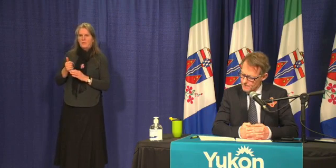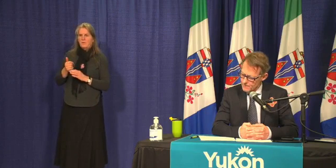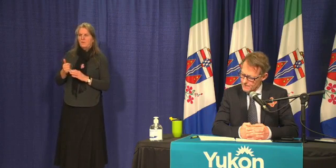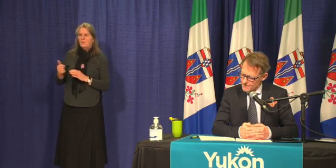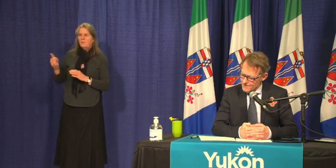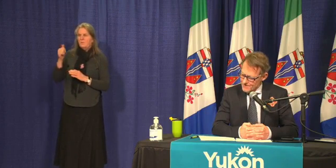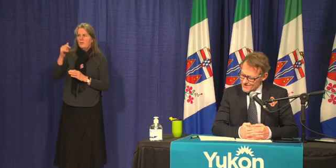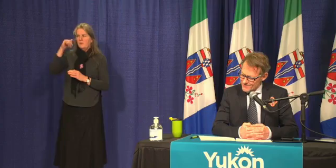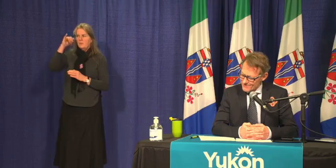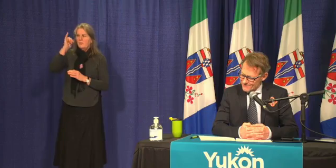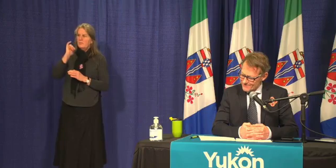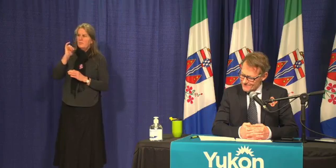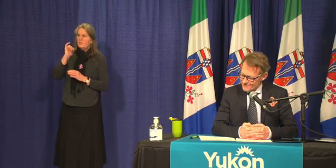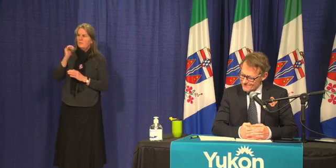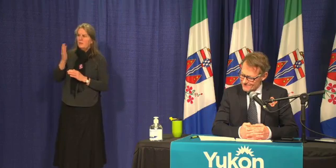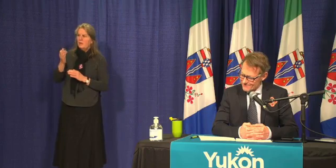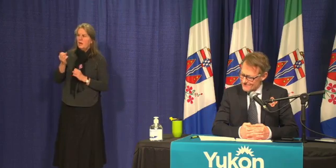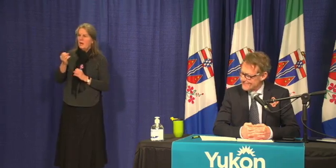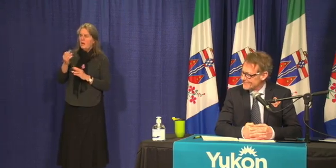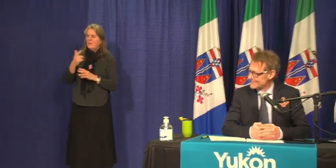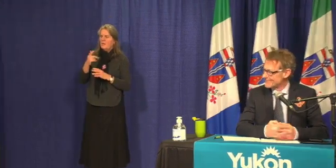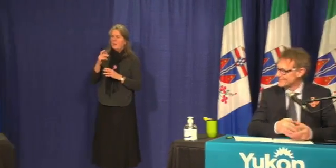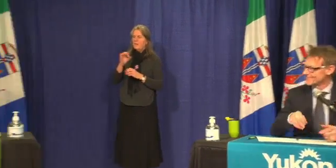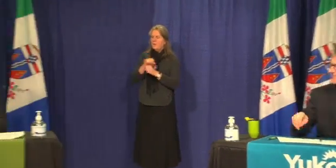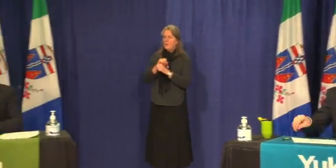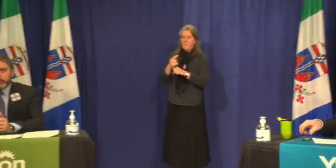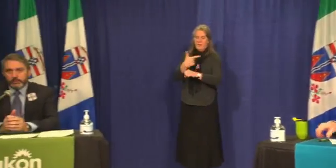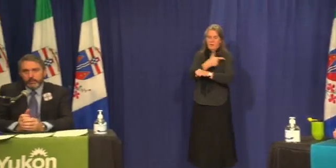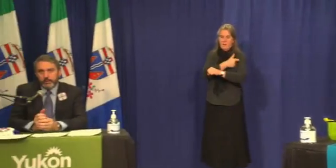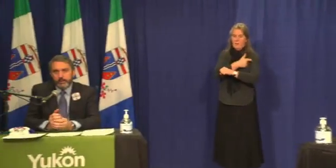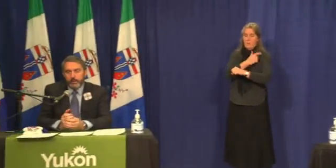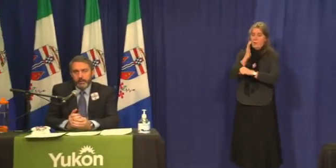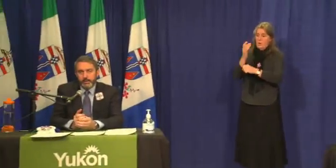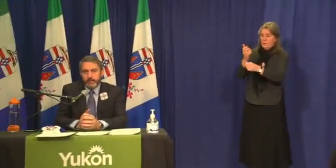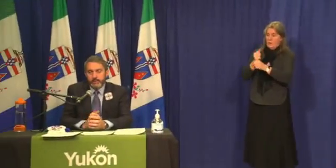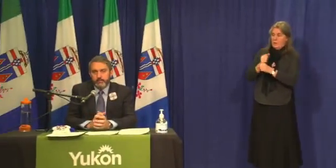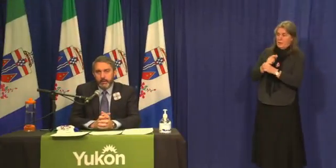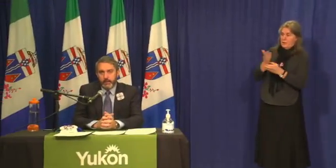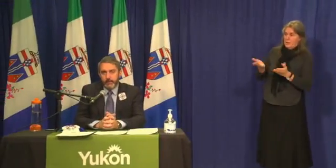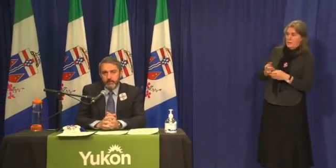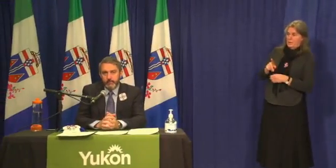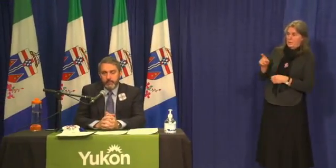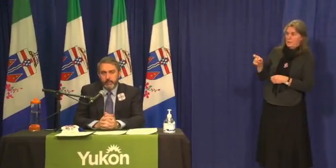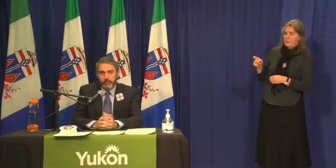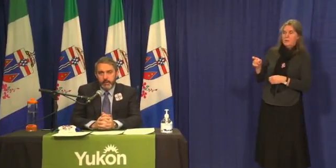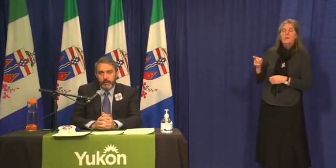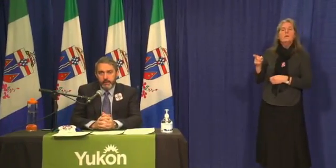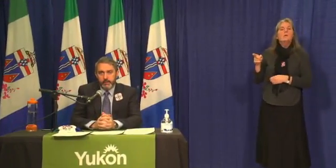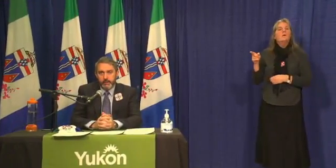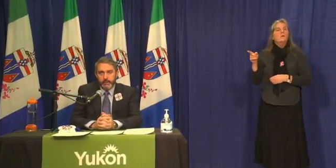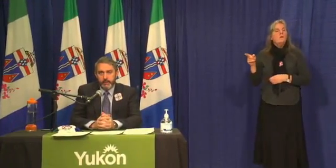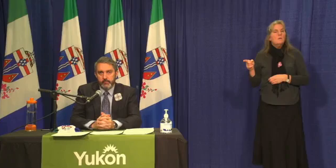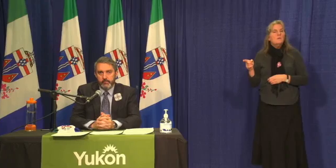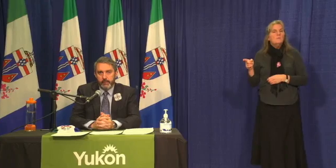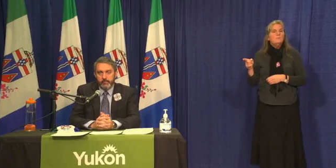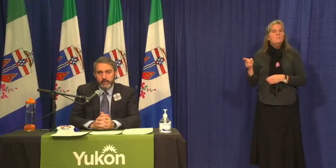answer how many doses of the vaccine the Yukon will receive?